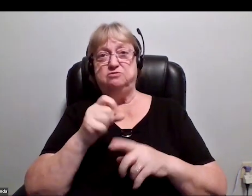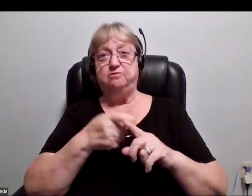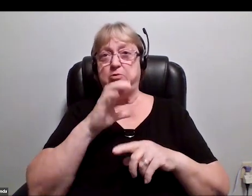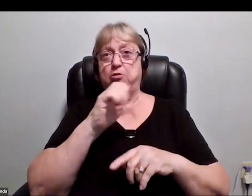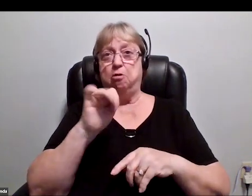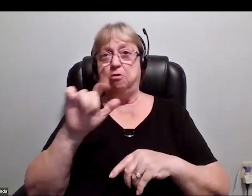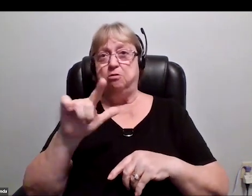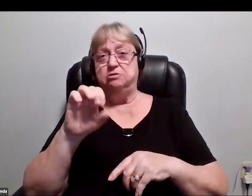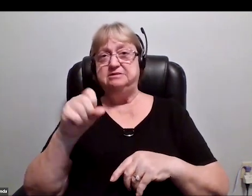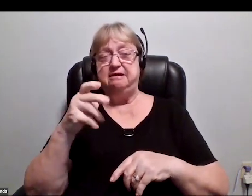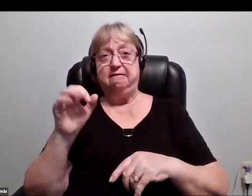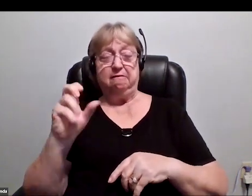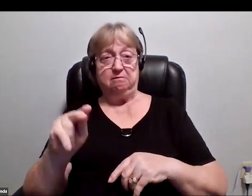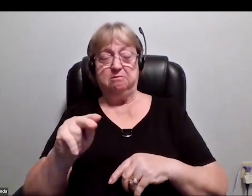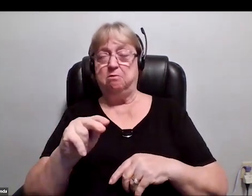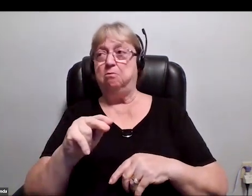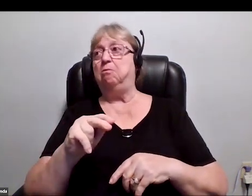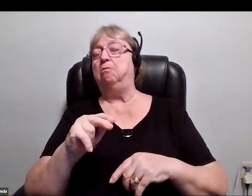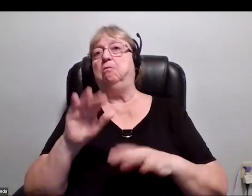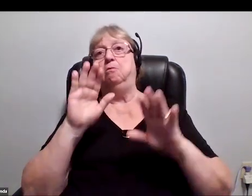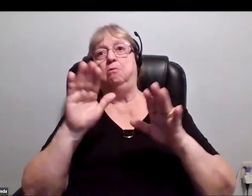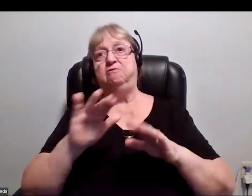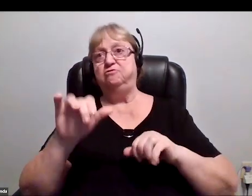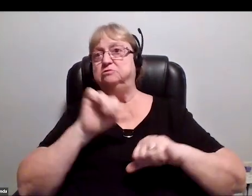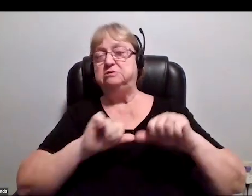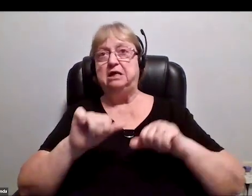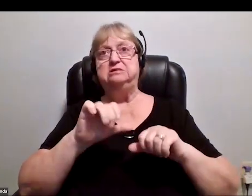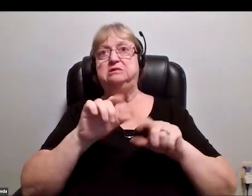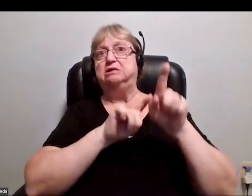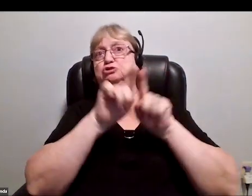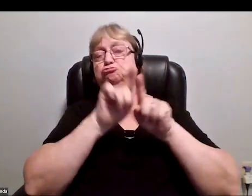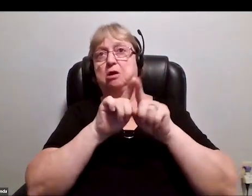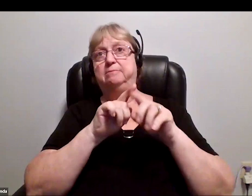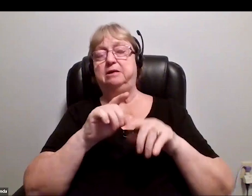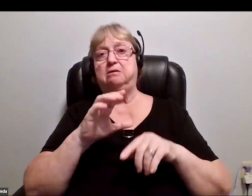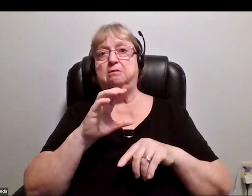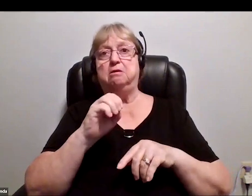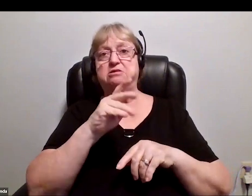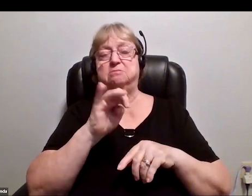and his wonderful science and astronomy show, cosmological show that he used to have.